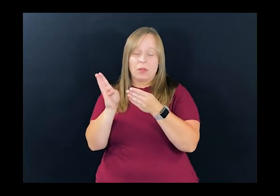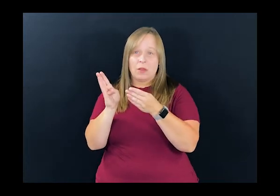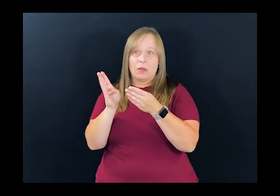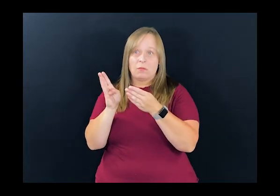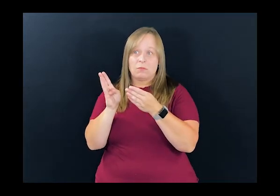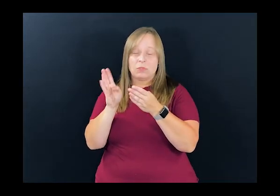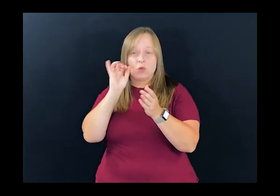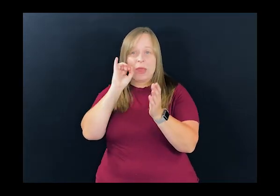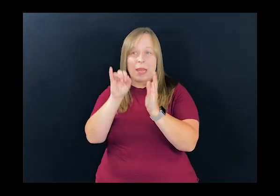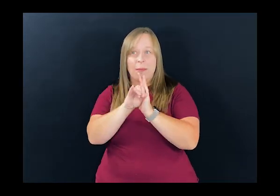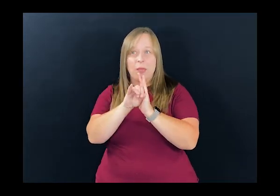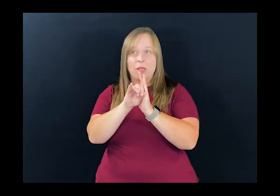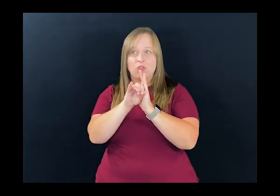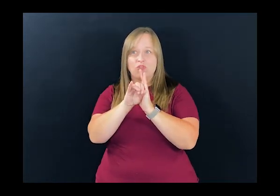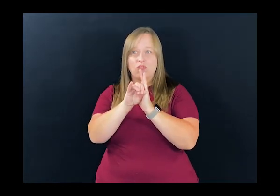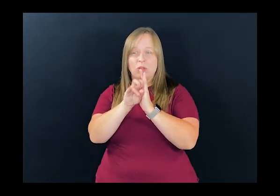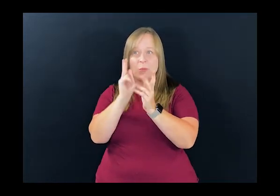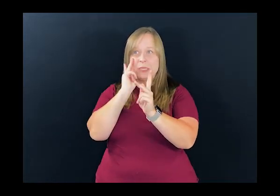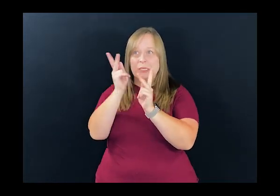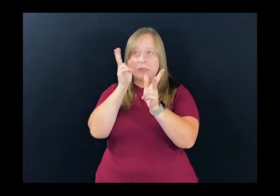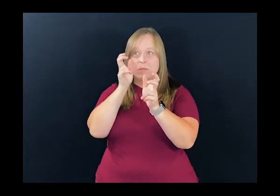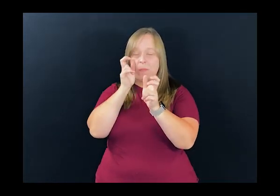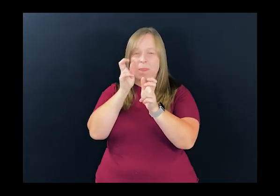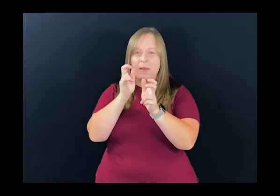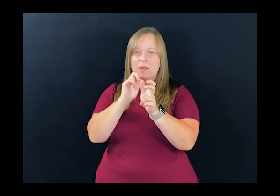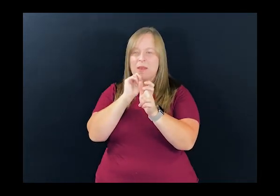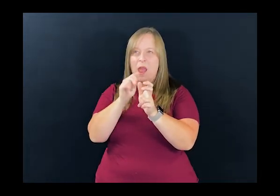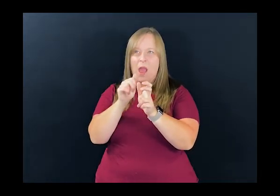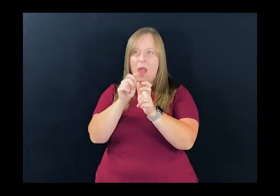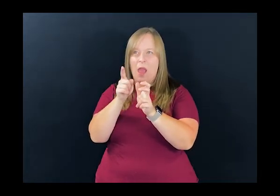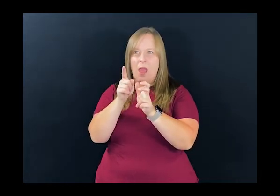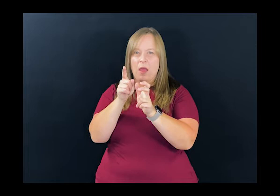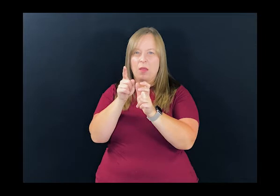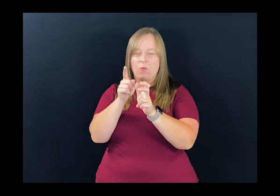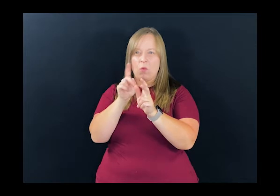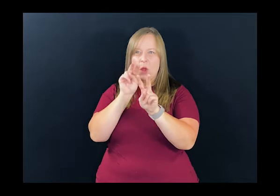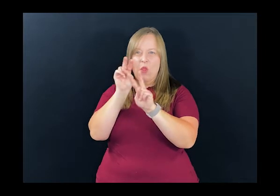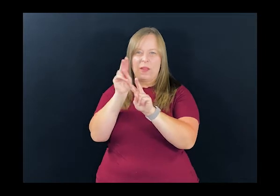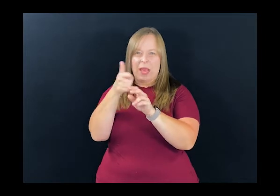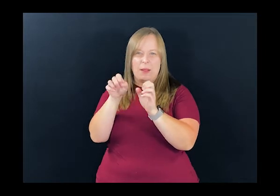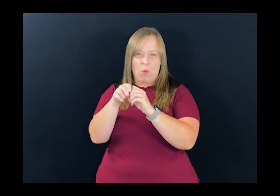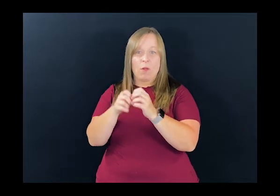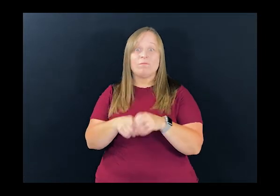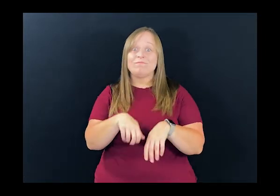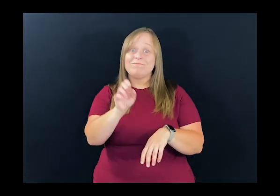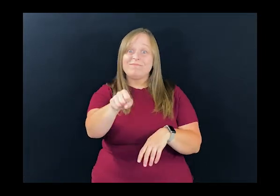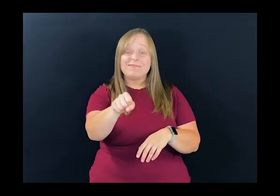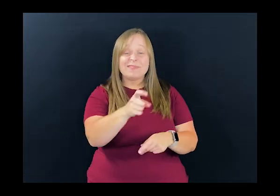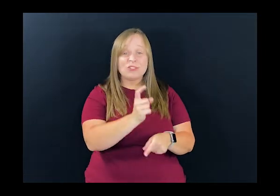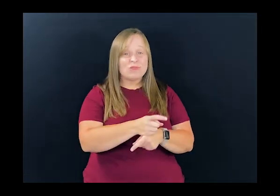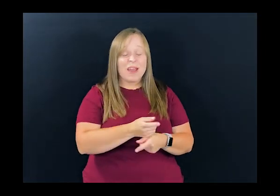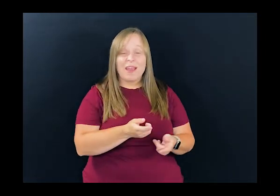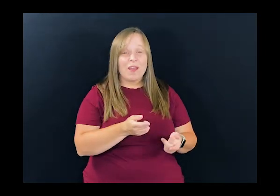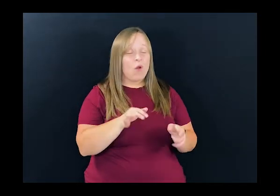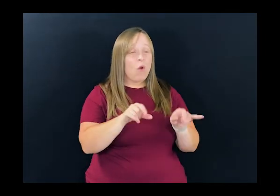So that image is not really what we're looking at anymore. [Donna] Yeah. And also, and I